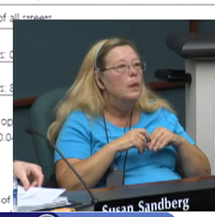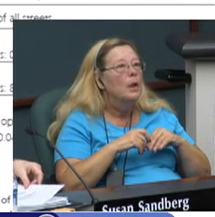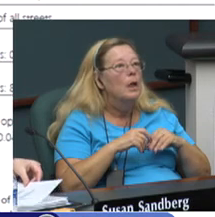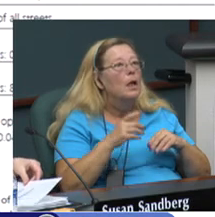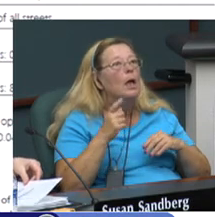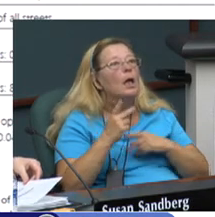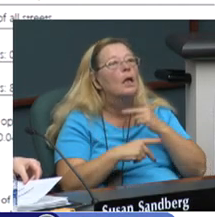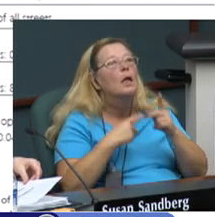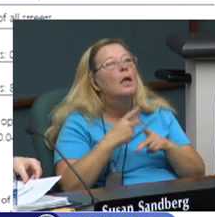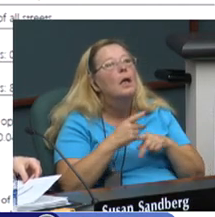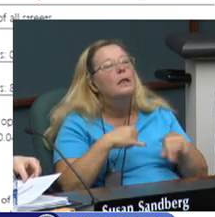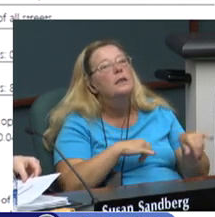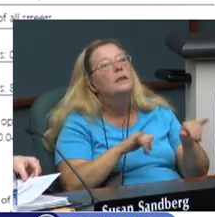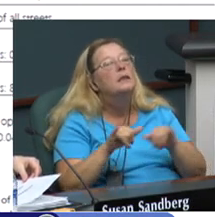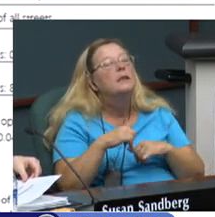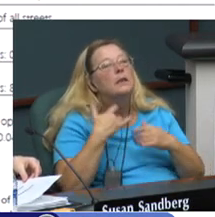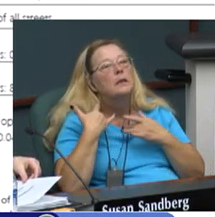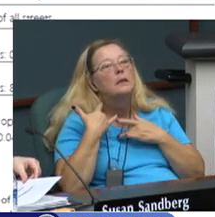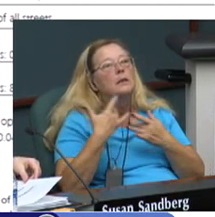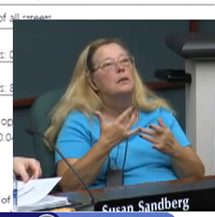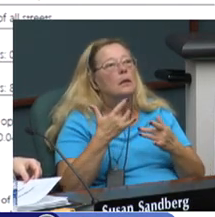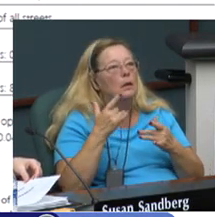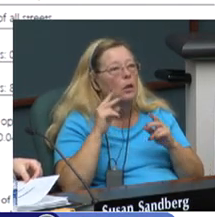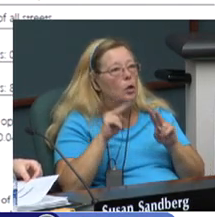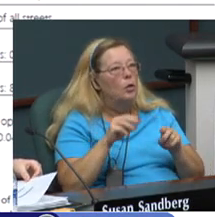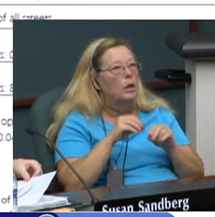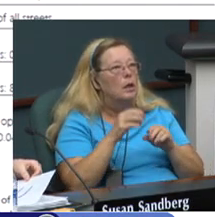of standards that are typically looked at in this chapter are you know the